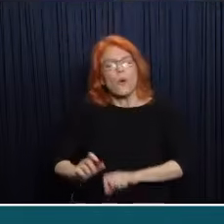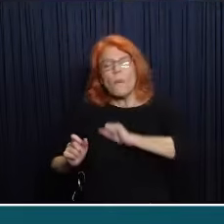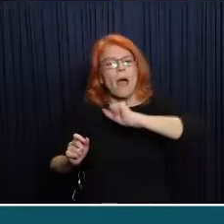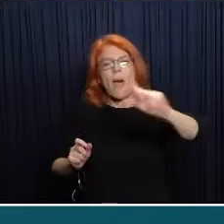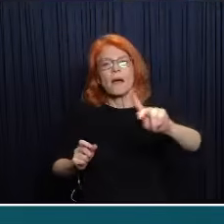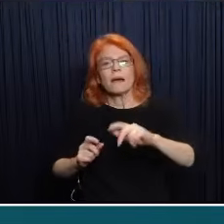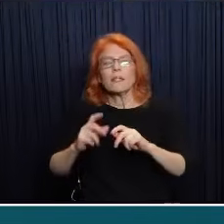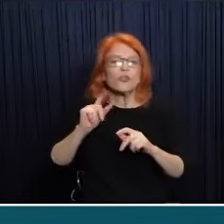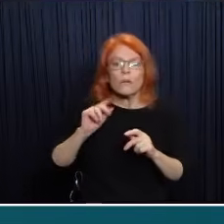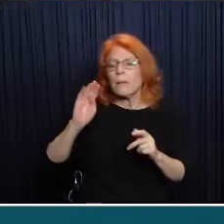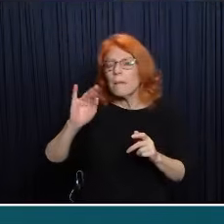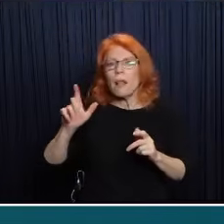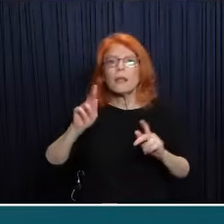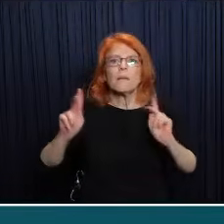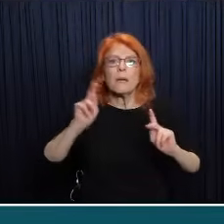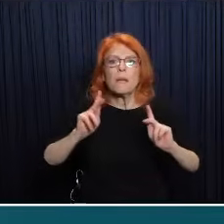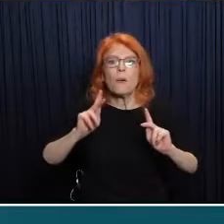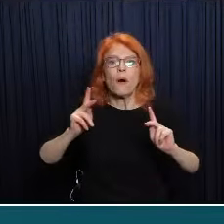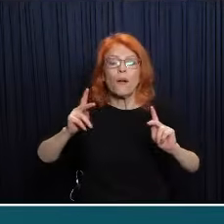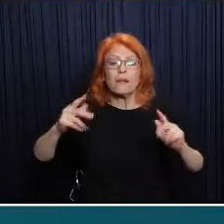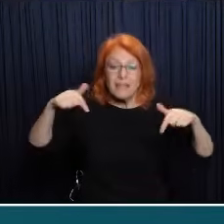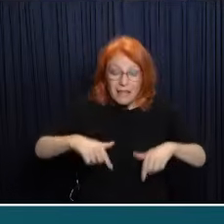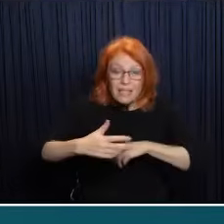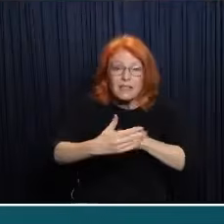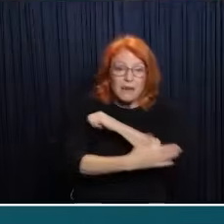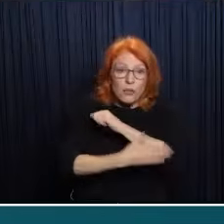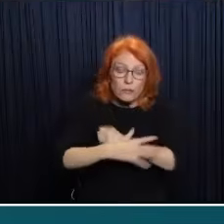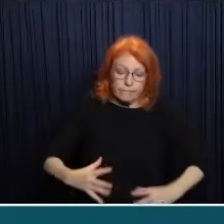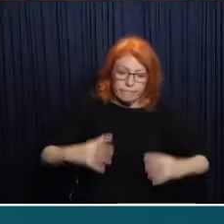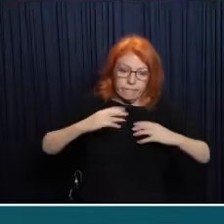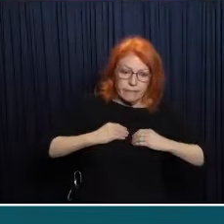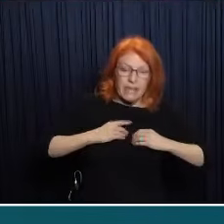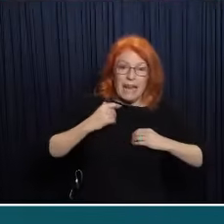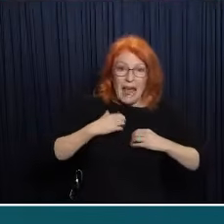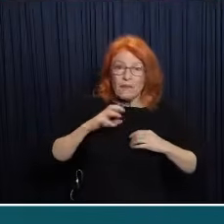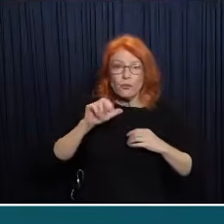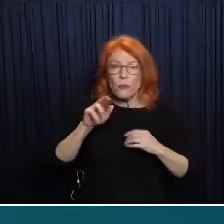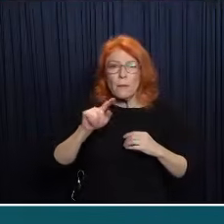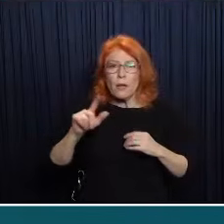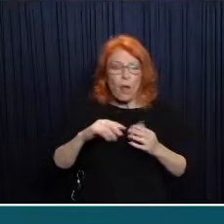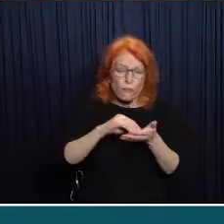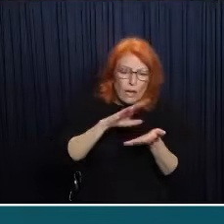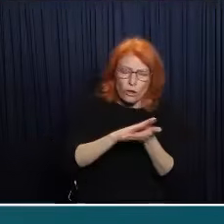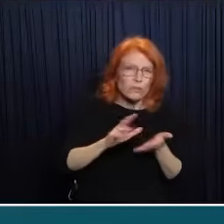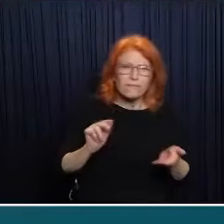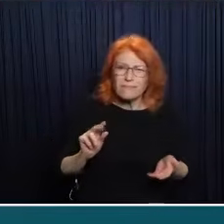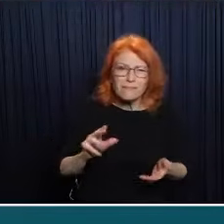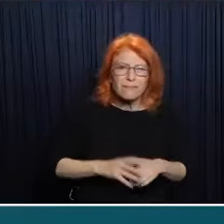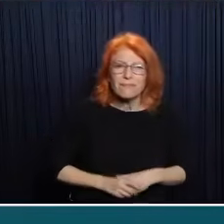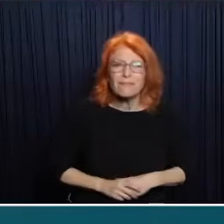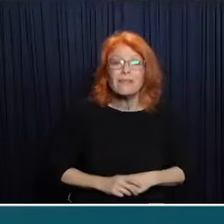THE PEOPLE CROSSING ILLEGALLY, ESPECIALLY THE CRIMINALS, NEED TO GO BACK.